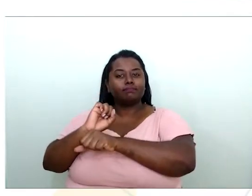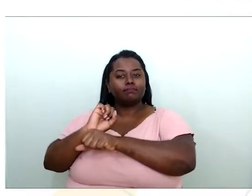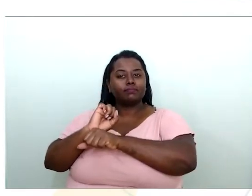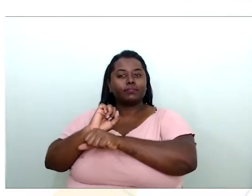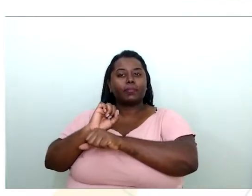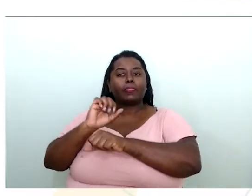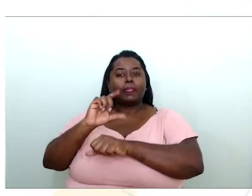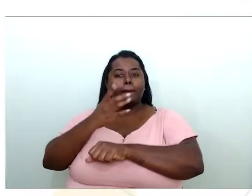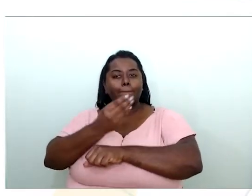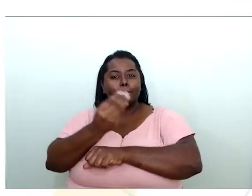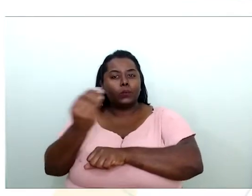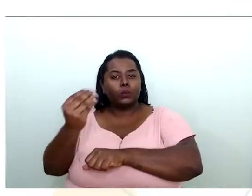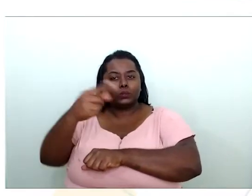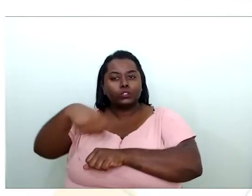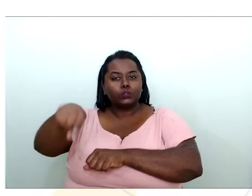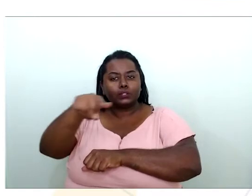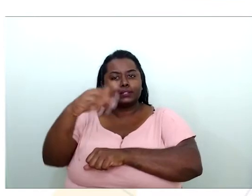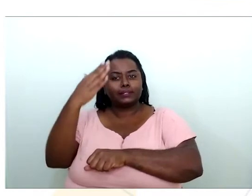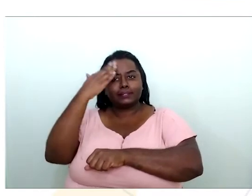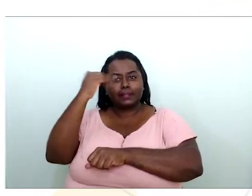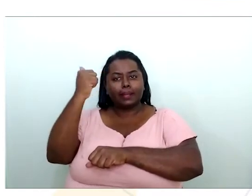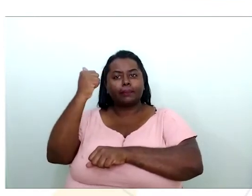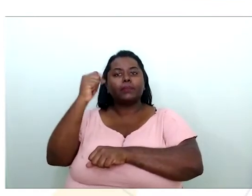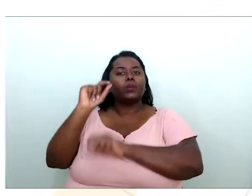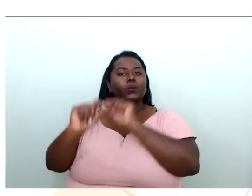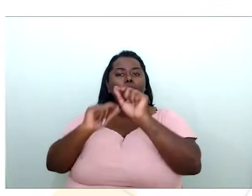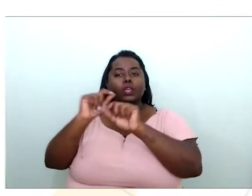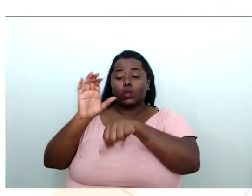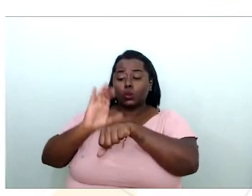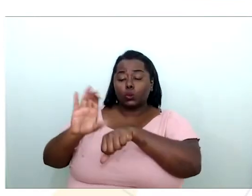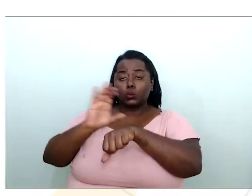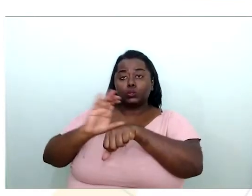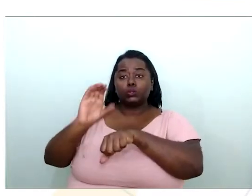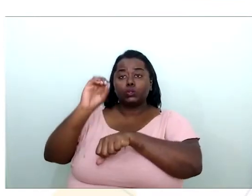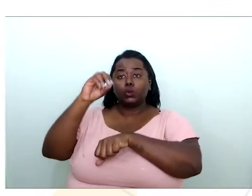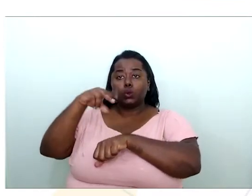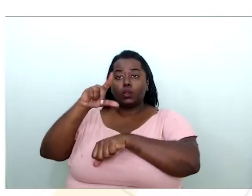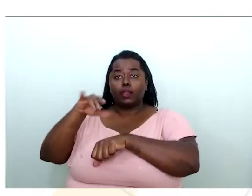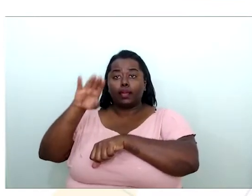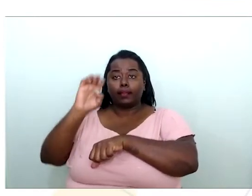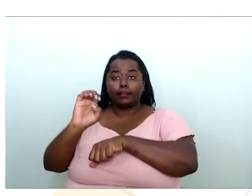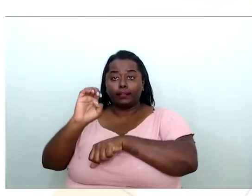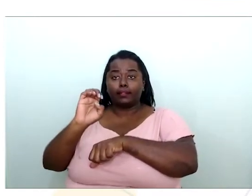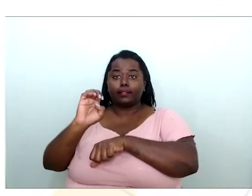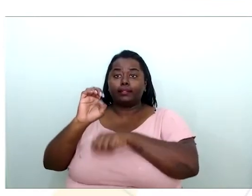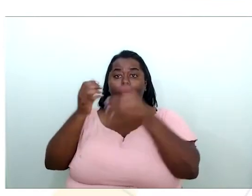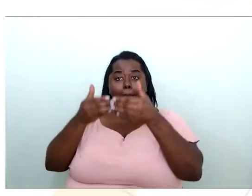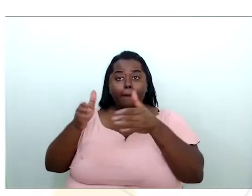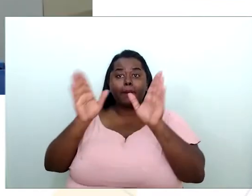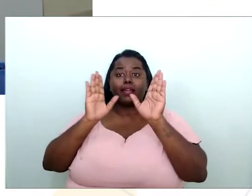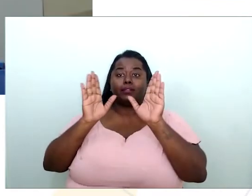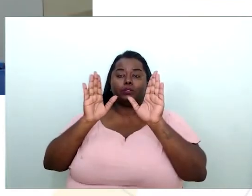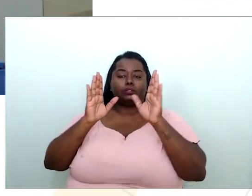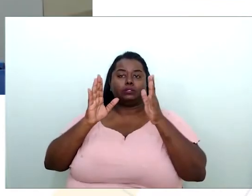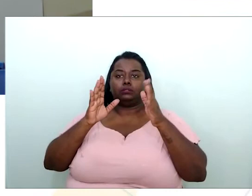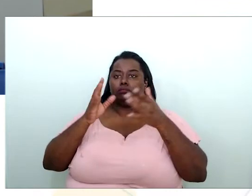MOOCs many of you will know refers to massive open online courses is this idea